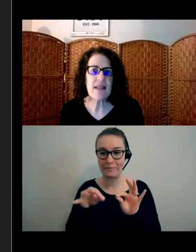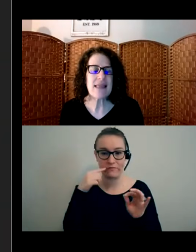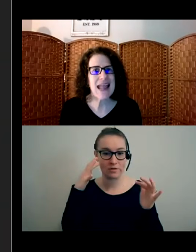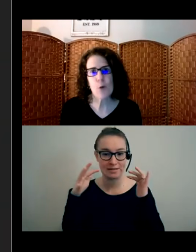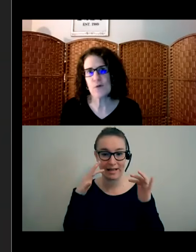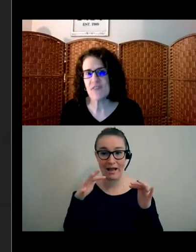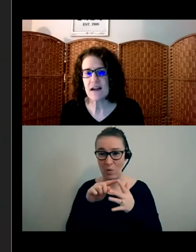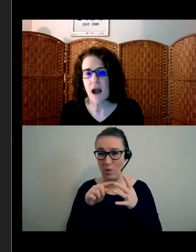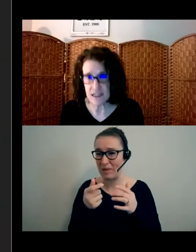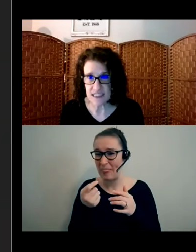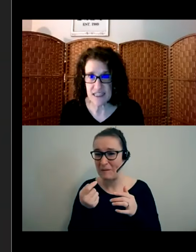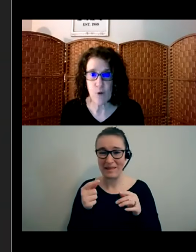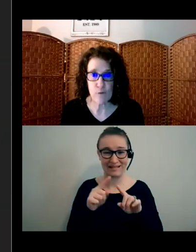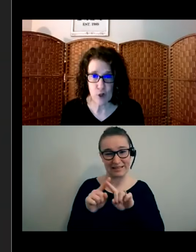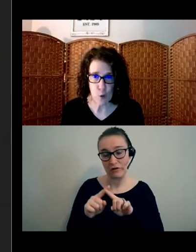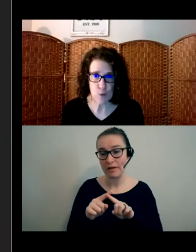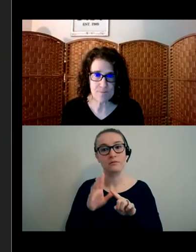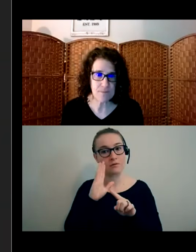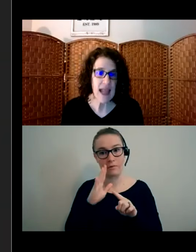They help prevent cognitive overload.